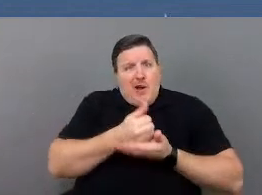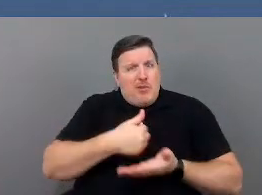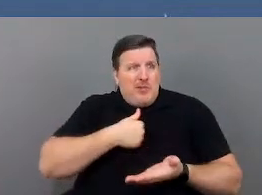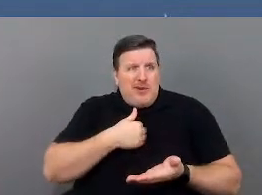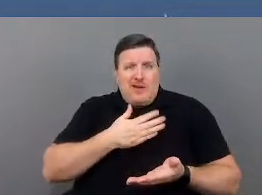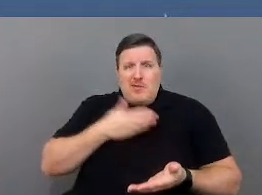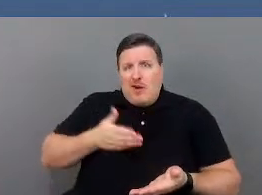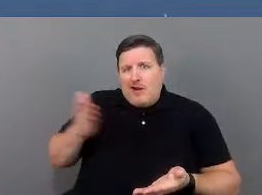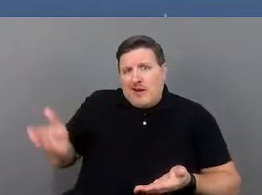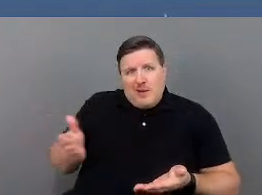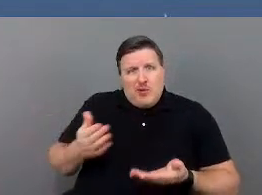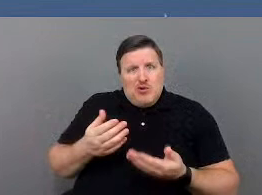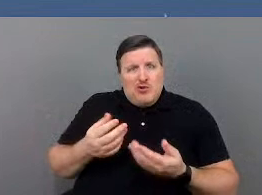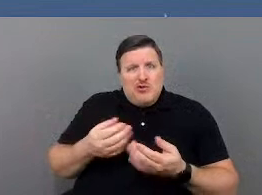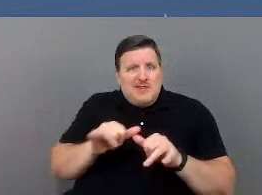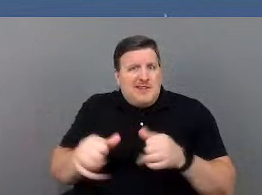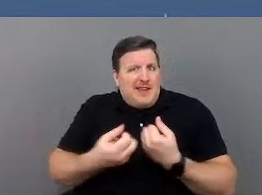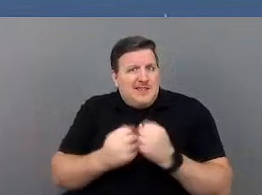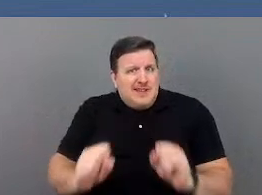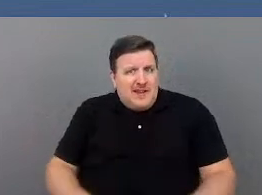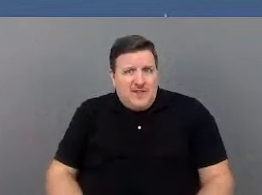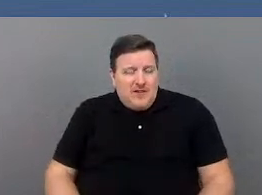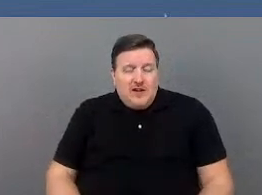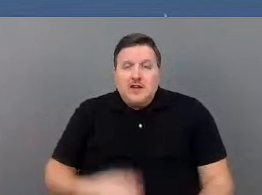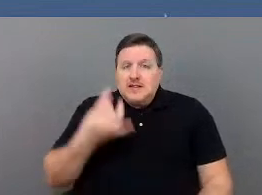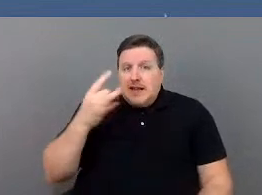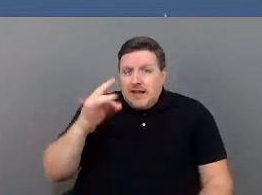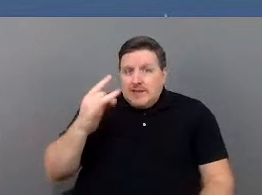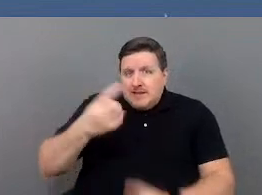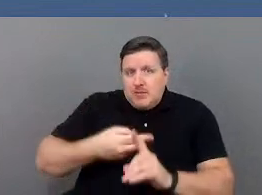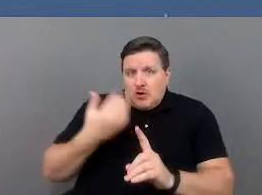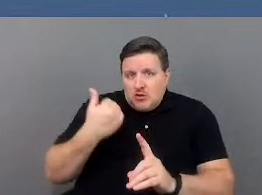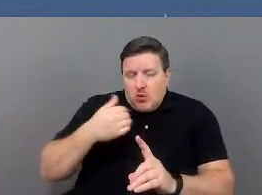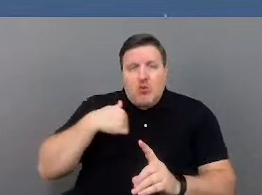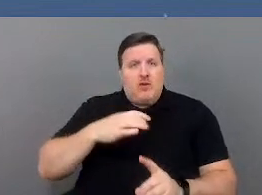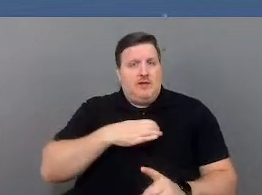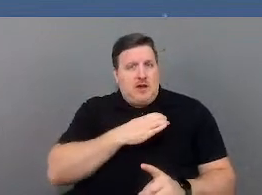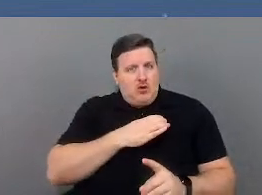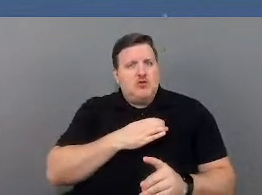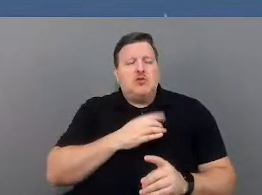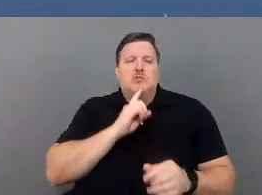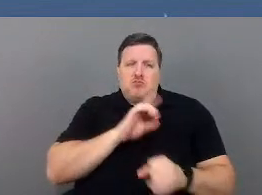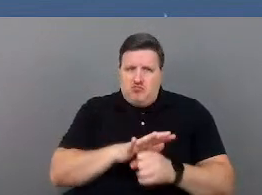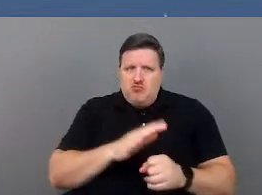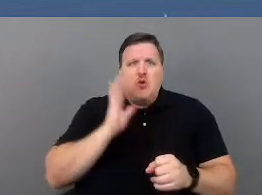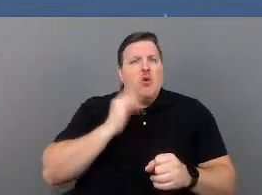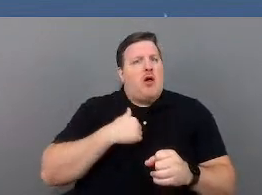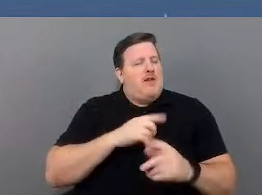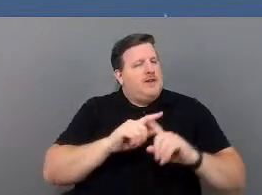JUST 18 MONTHS AGO, THIS COUNCIL RESOLVED TO INVEST IN SOLUTIONS OTHER THAN POLICING TO KEEP OUR COMMUNITIES SAFE. THE MAYOR'S PROPOSED BUDGET DOES